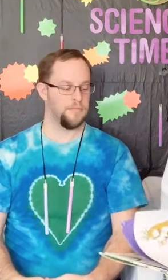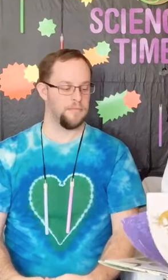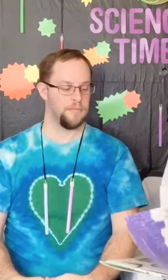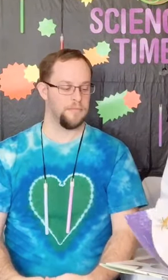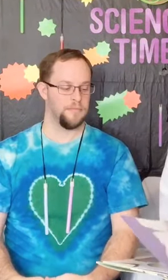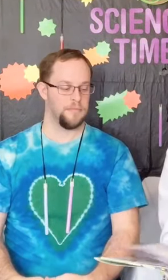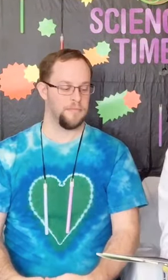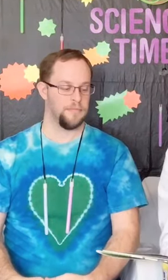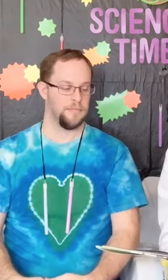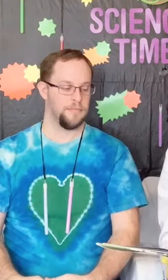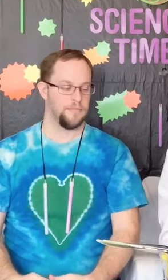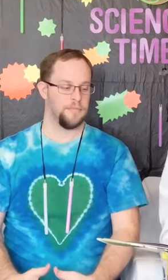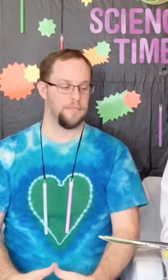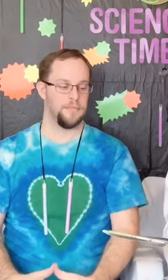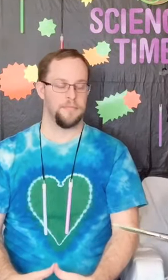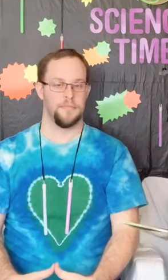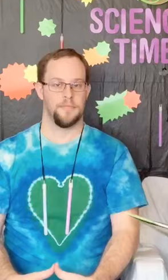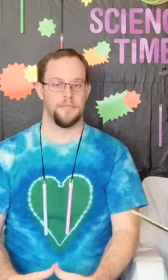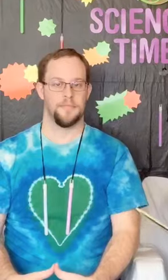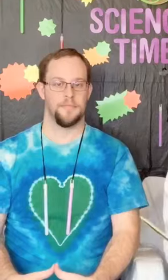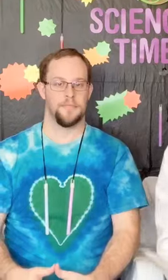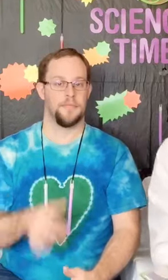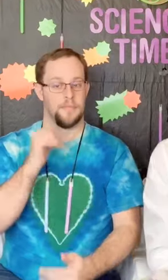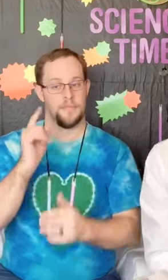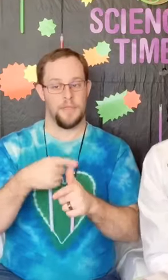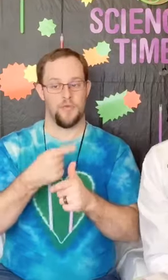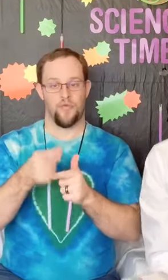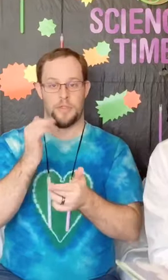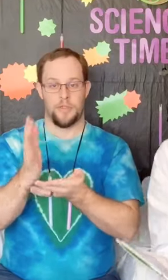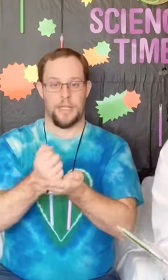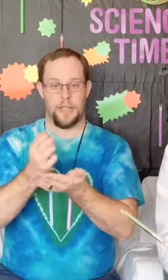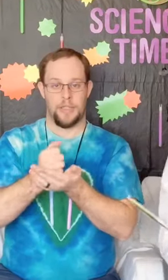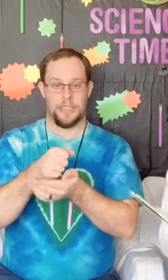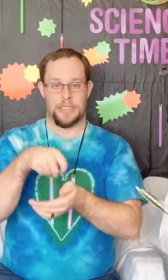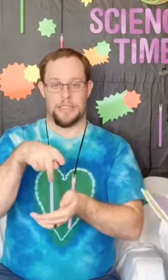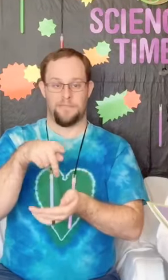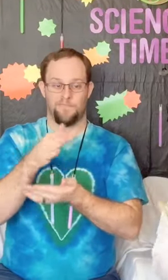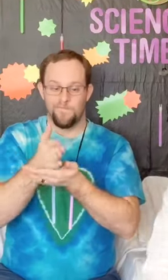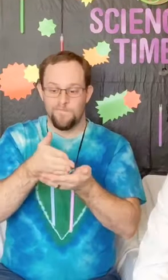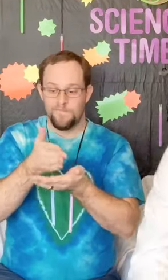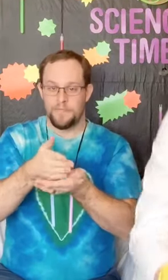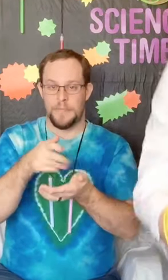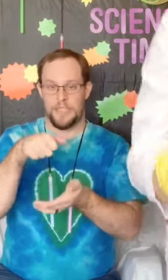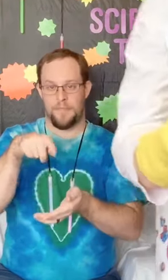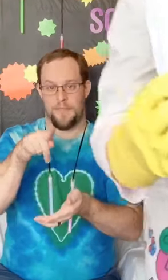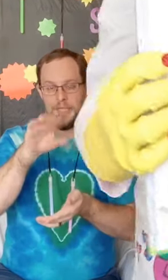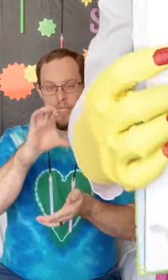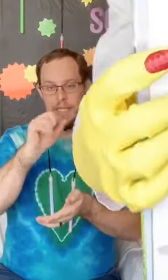Okay. Then, she gathered specimens. And by specimens, yes